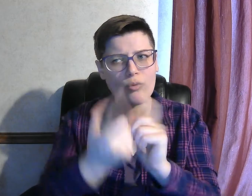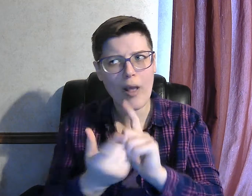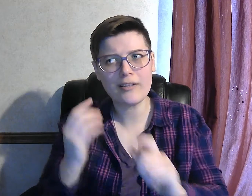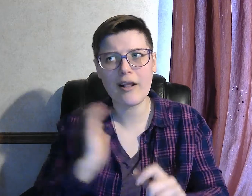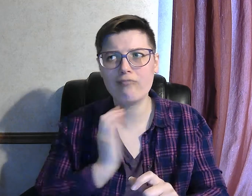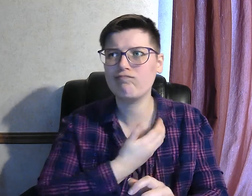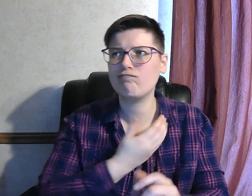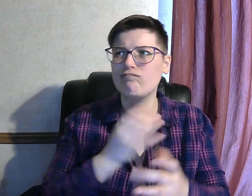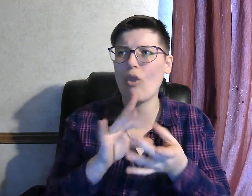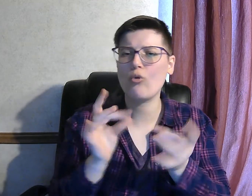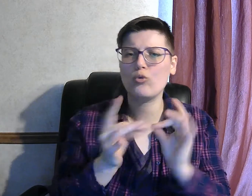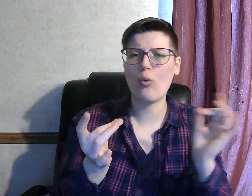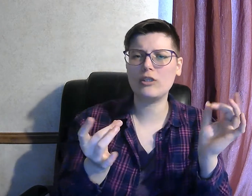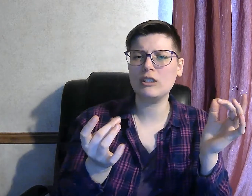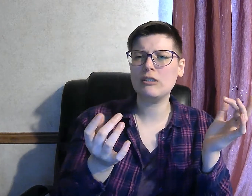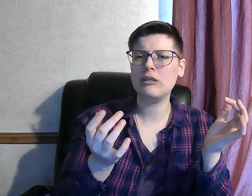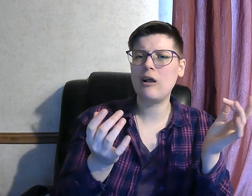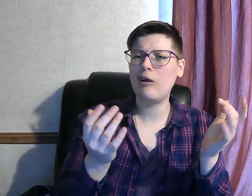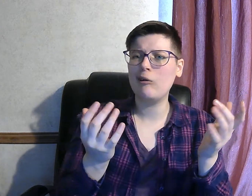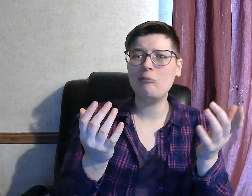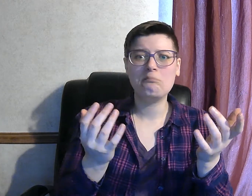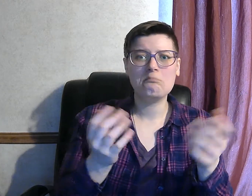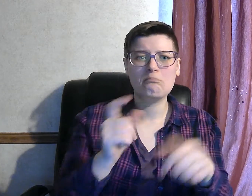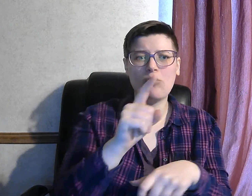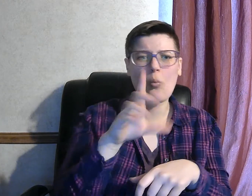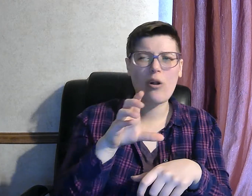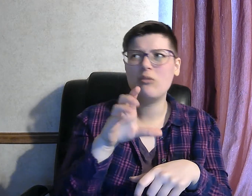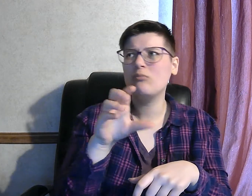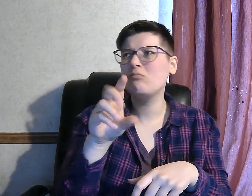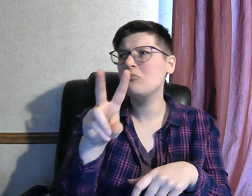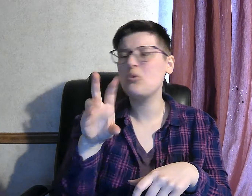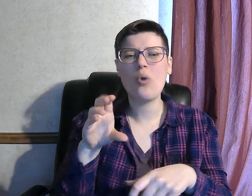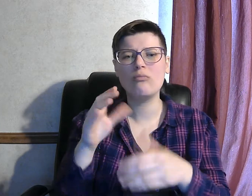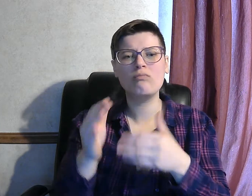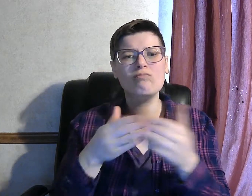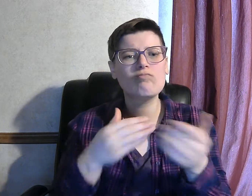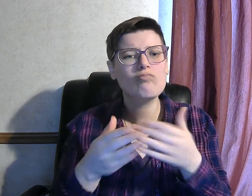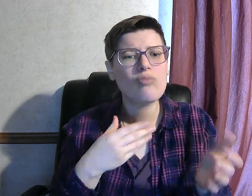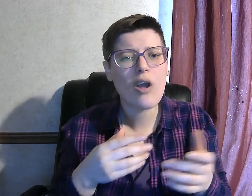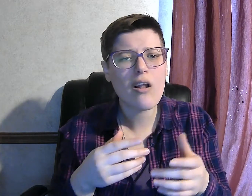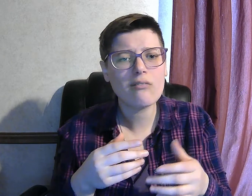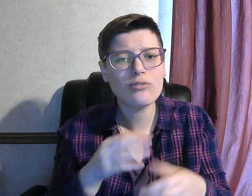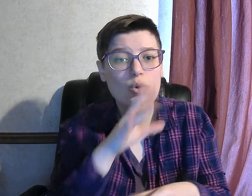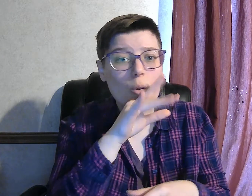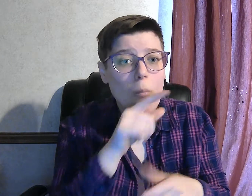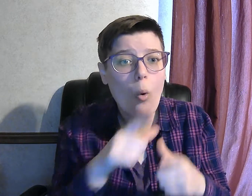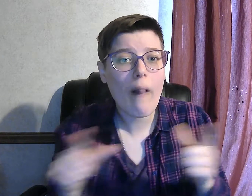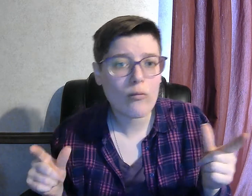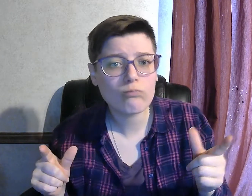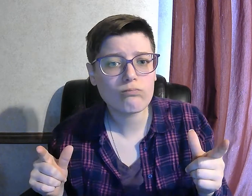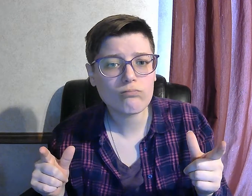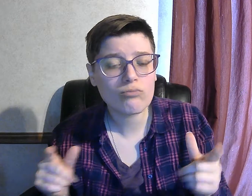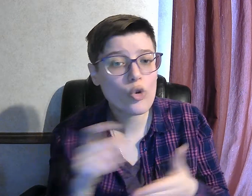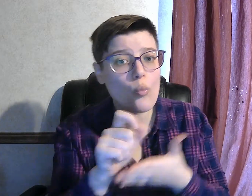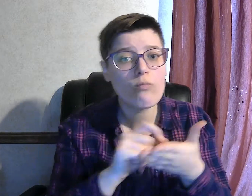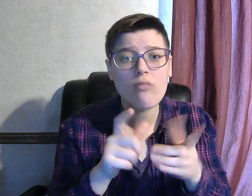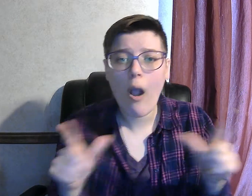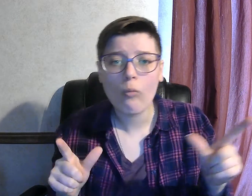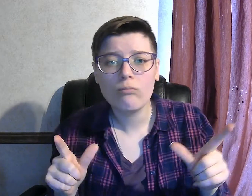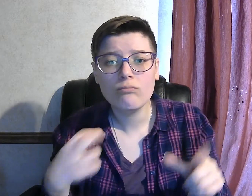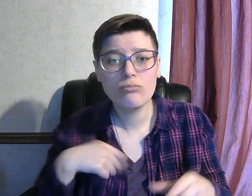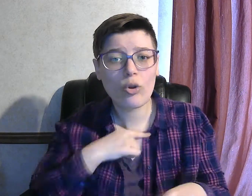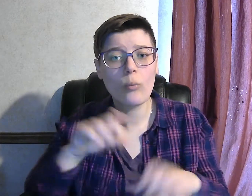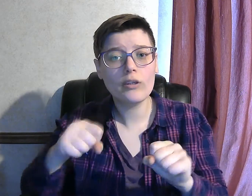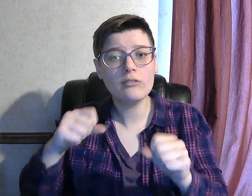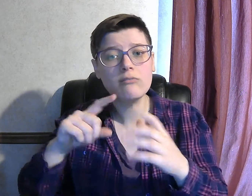and, you know, if we can translate our stories into hundreds of diverse spoken or written languages,